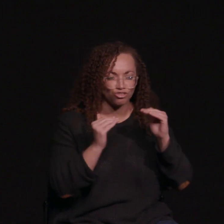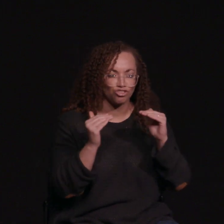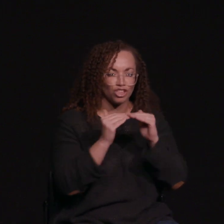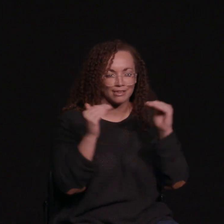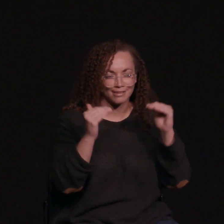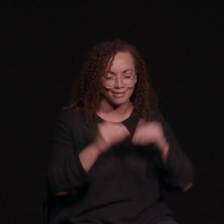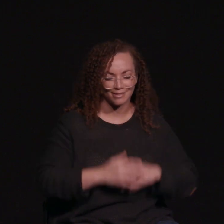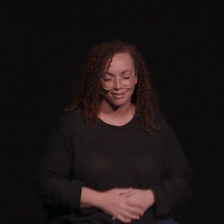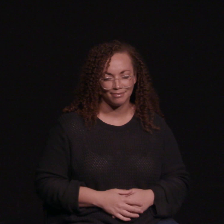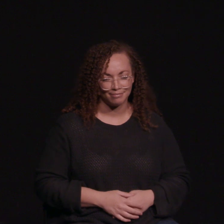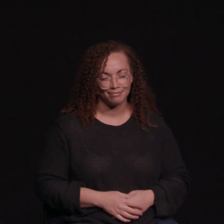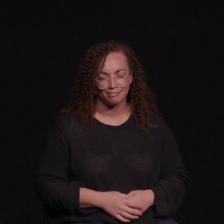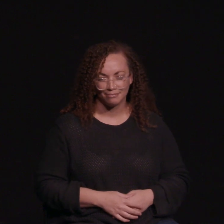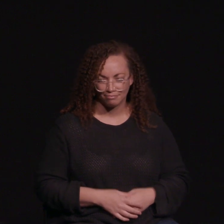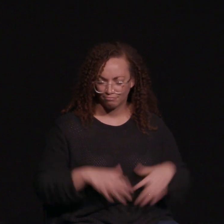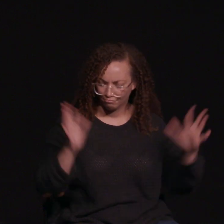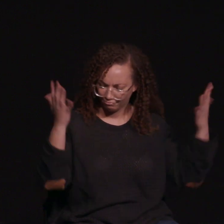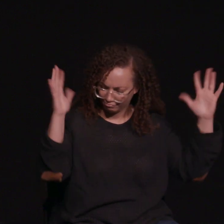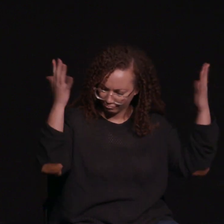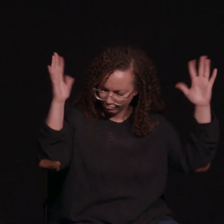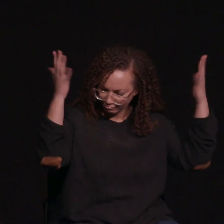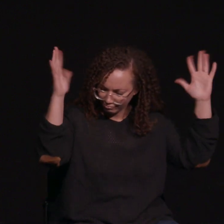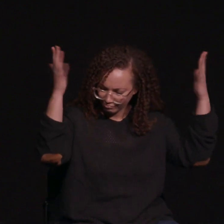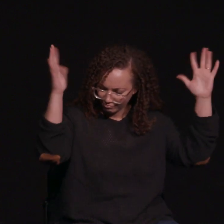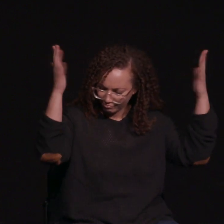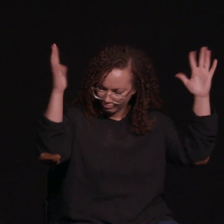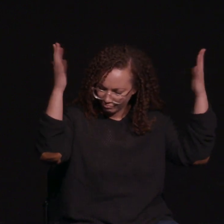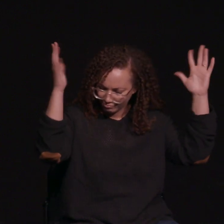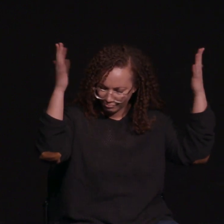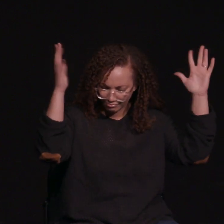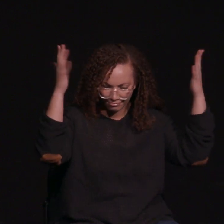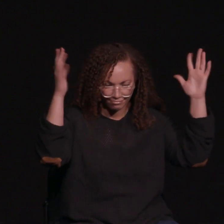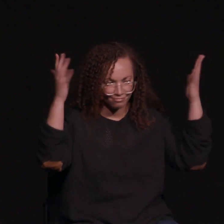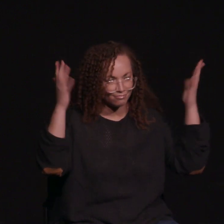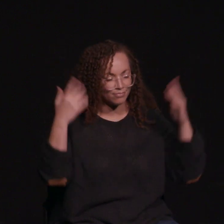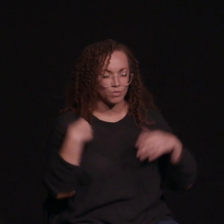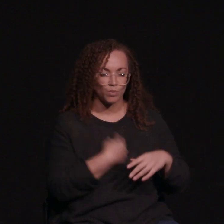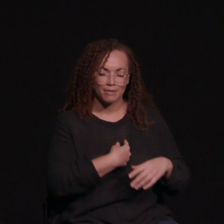I'm deeply, deeply proud of what we have accomplished.